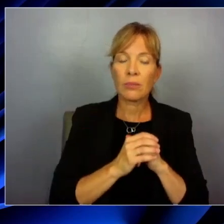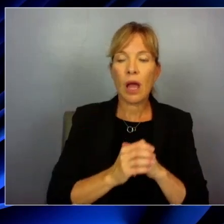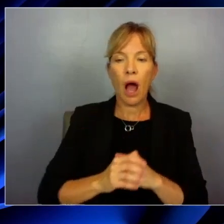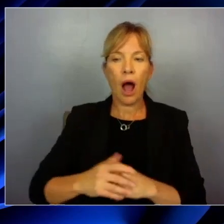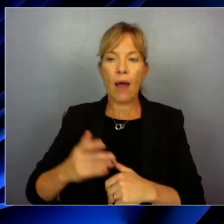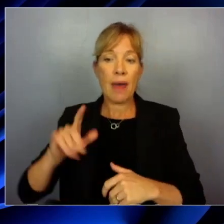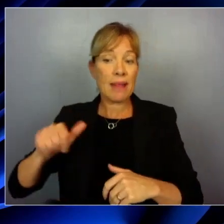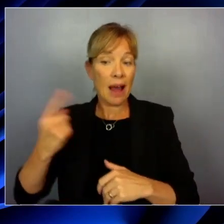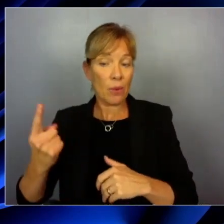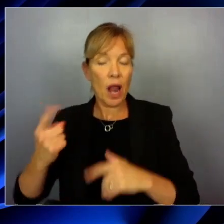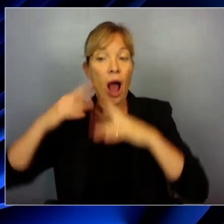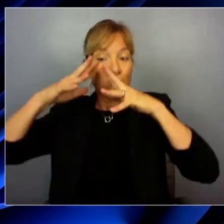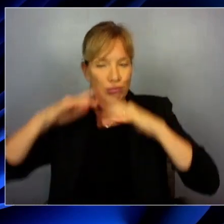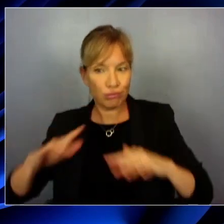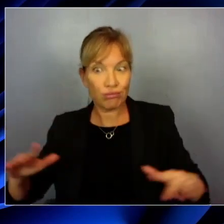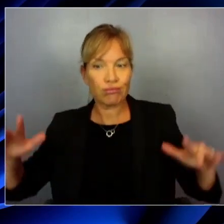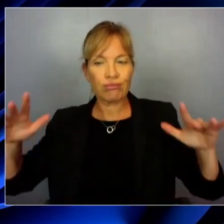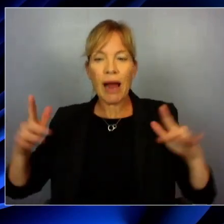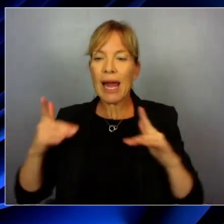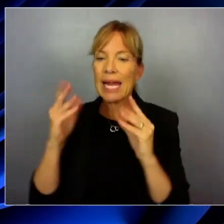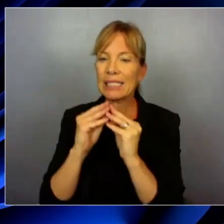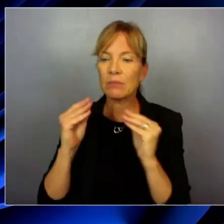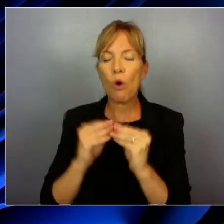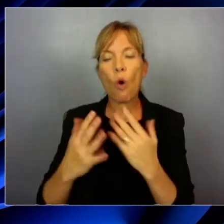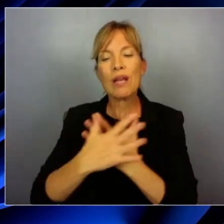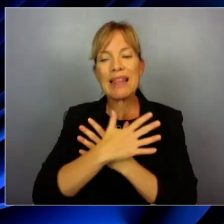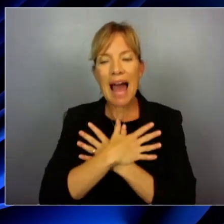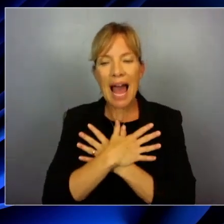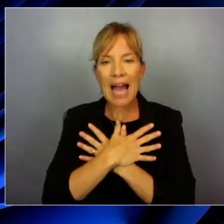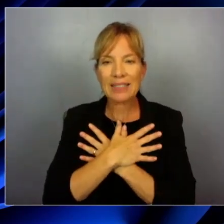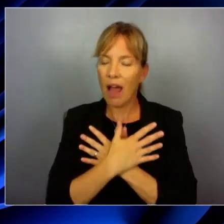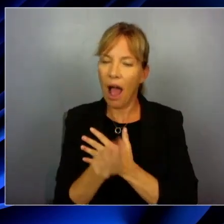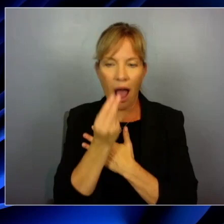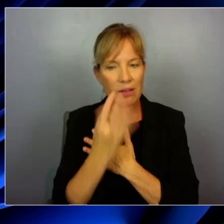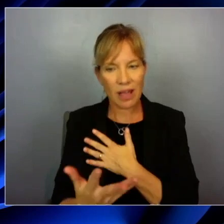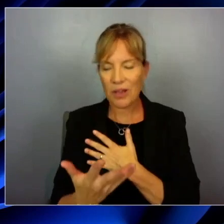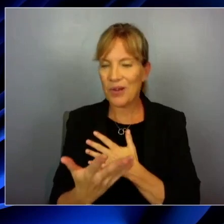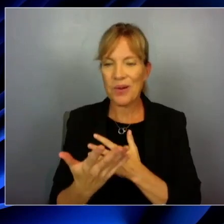It's just a bit more relaxed, I hear there's new sounds now and I feel great every day.